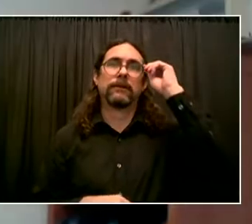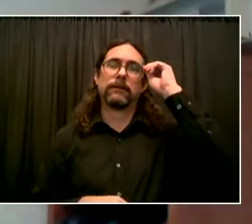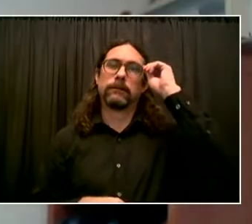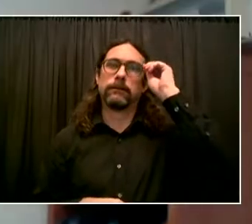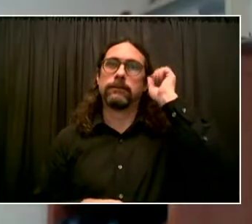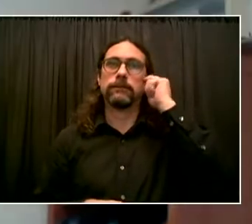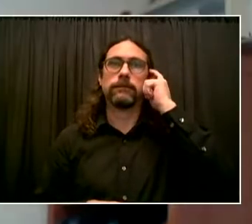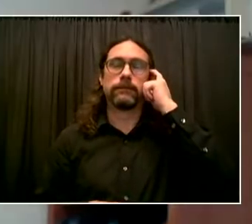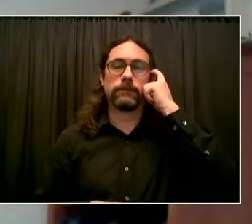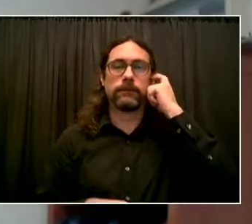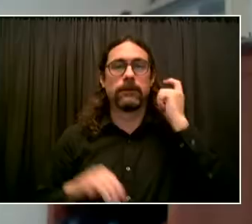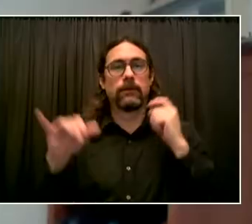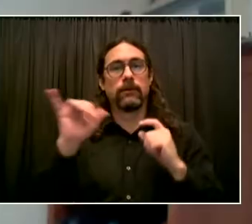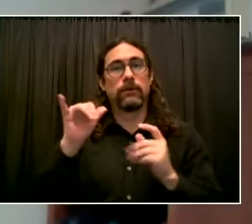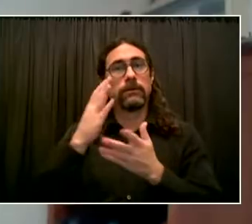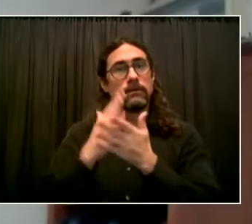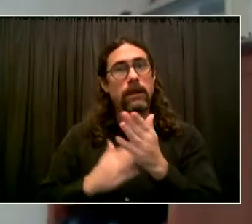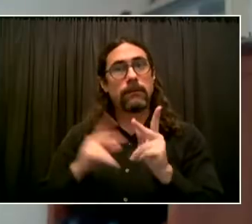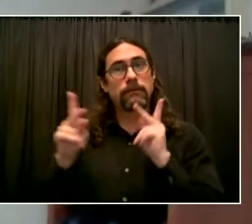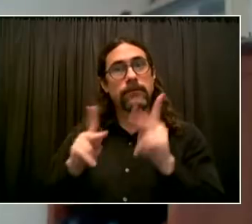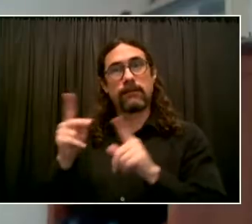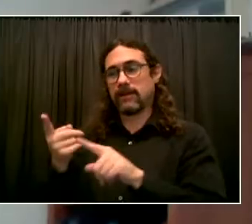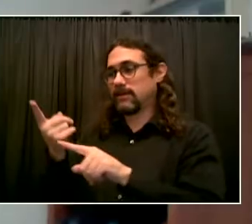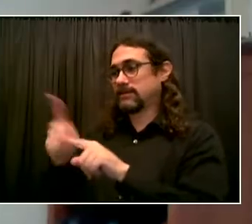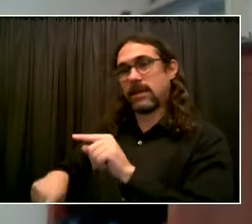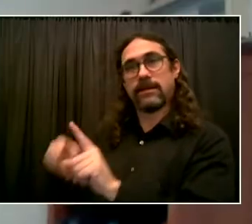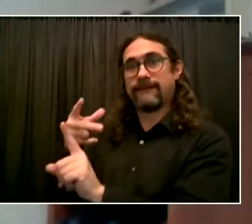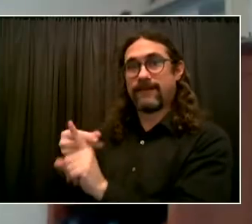I APPLAUD THIS LATEST INITIATIVE